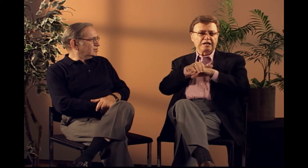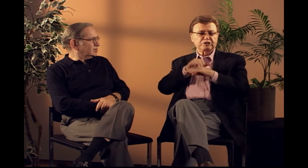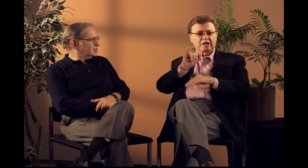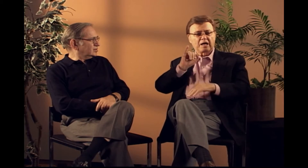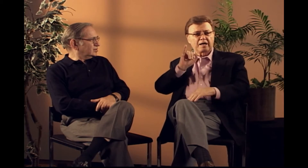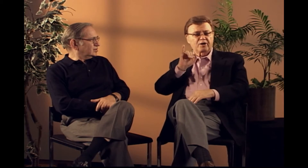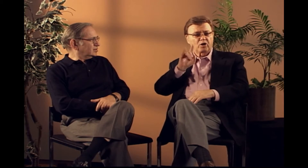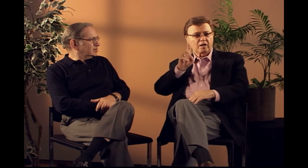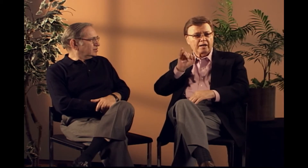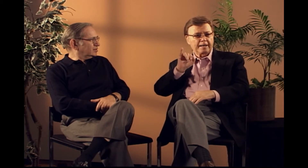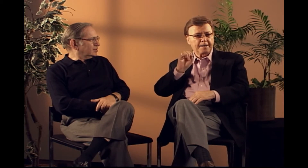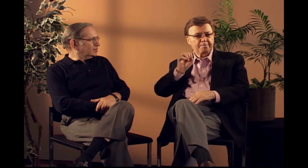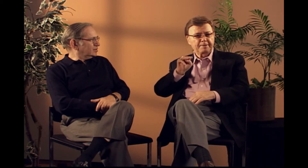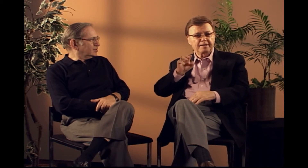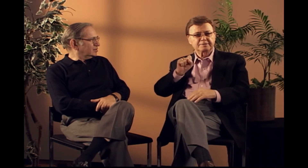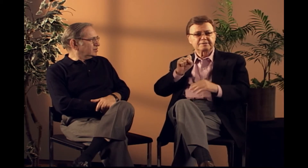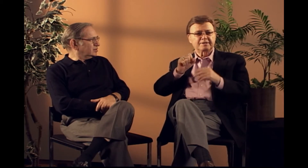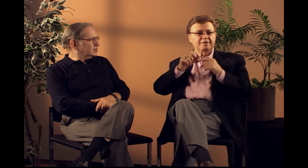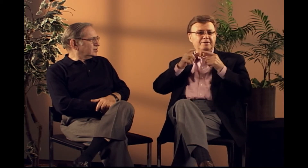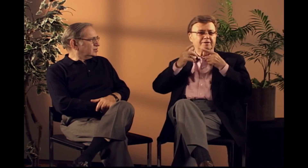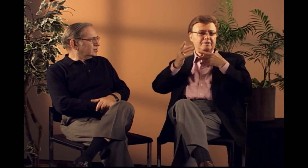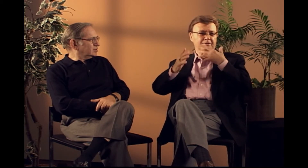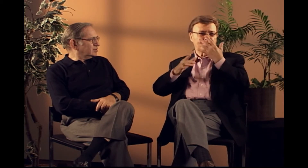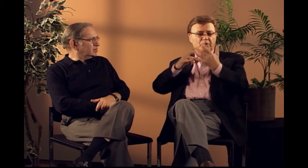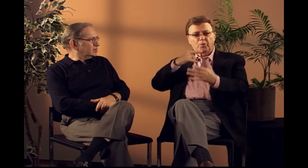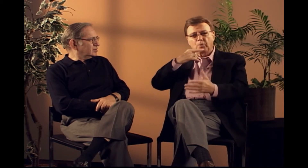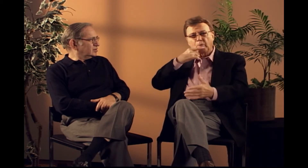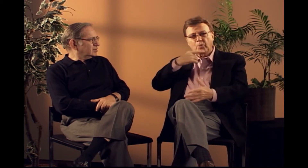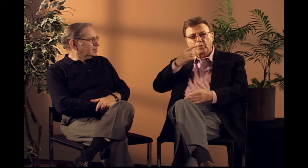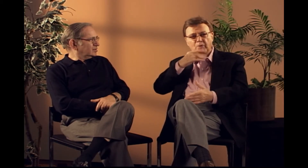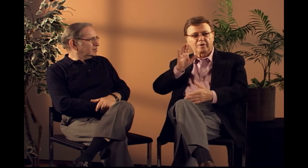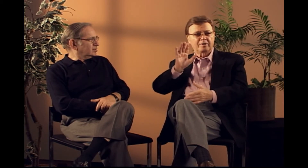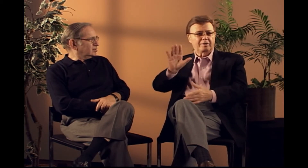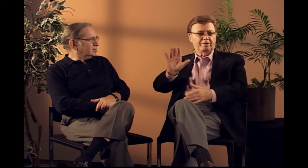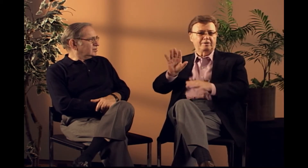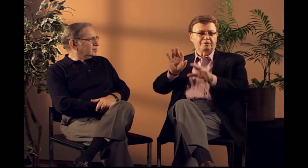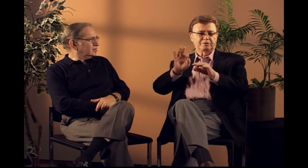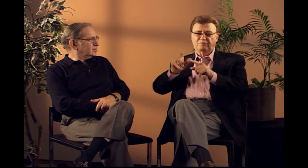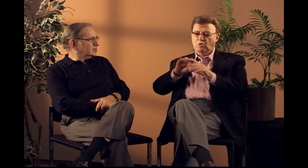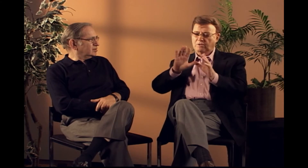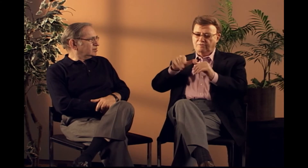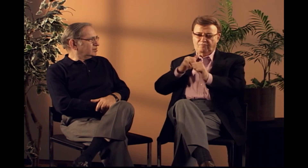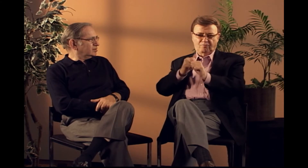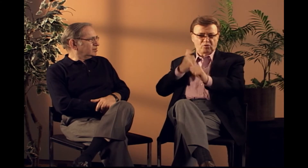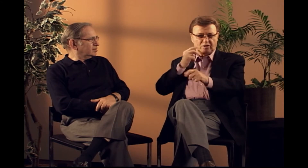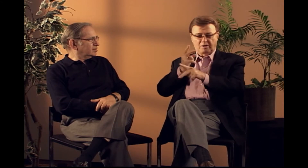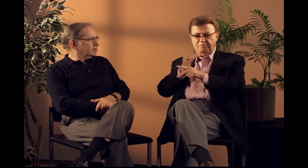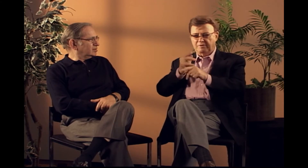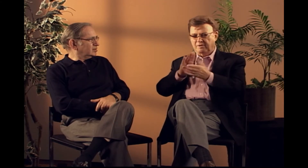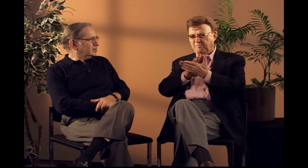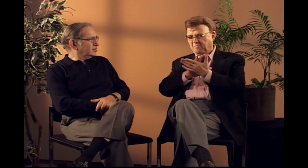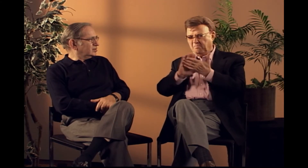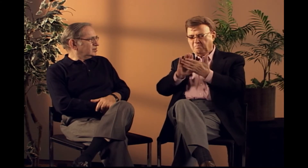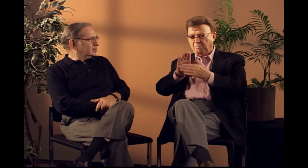but we were trying to avoid the English idioms. You know, the hearing way of saying something.